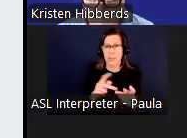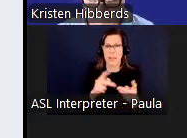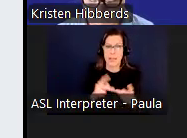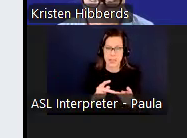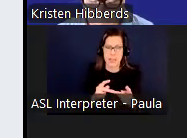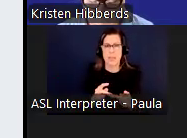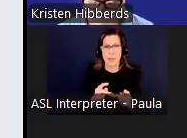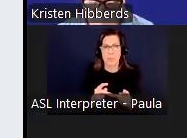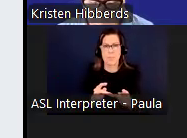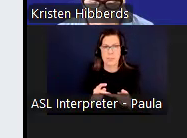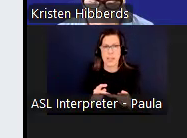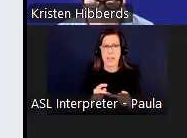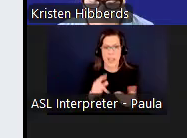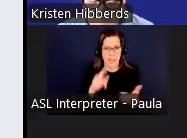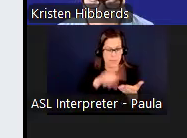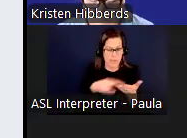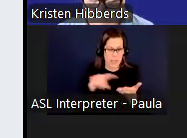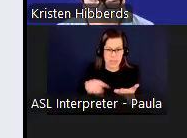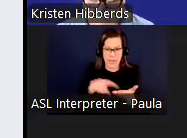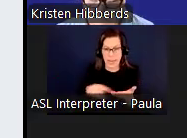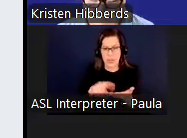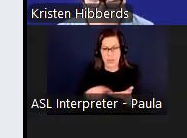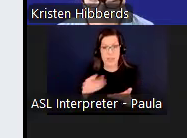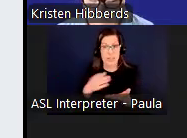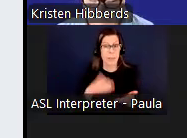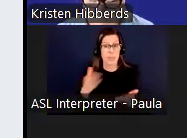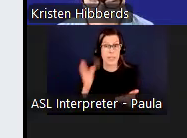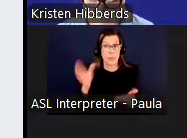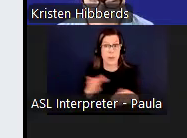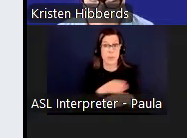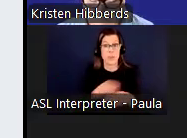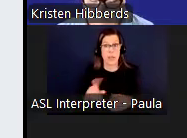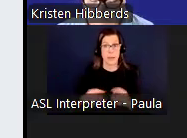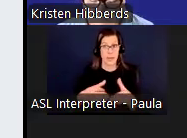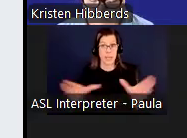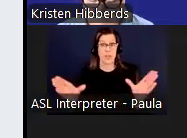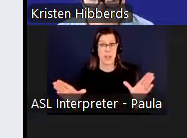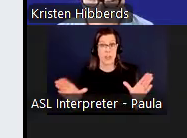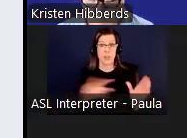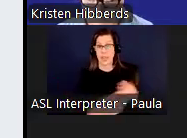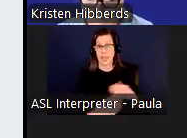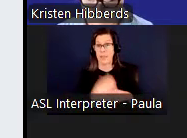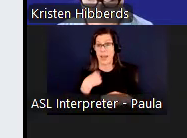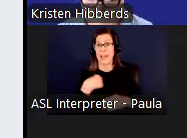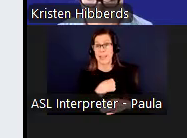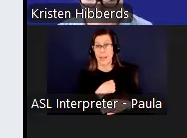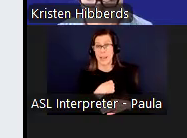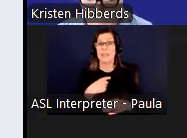investigation that that there will be things shared. But in general, they, they advised us to make that statement that we've made here.